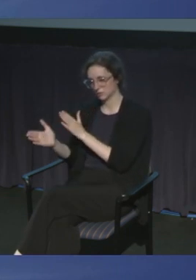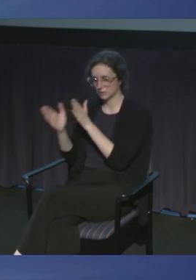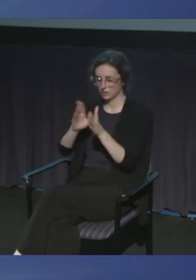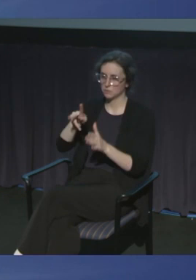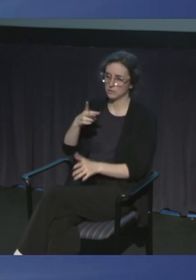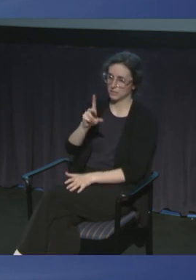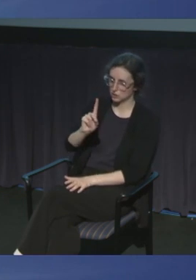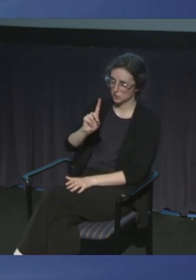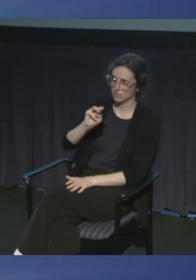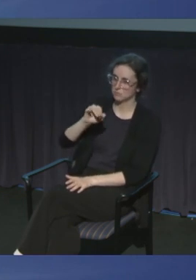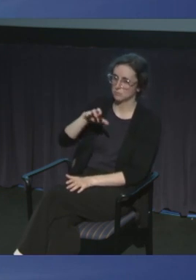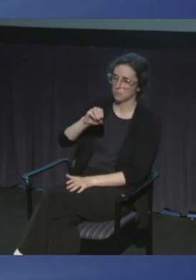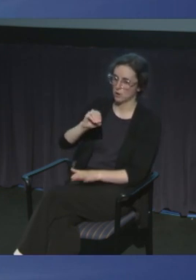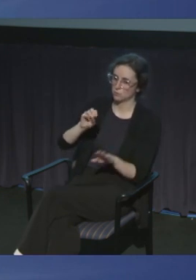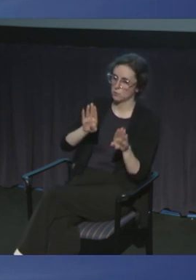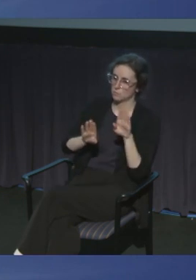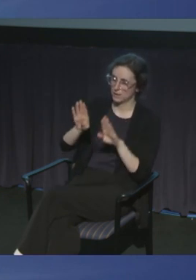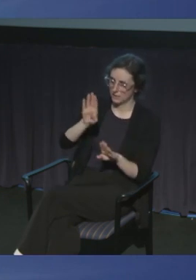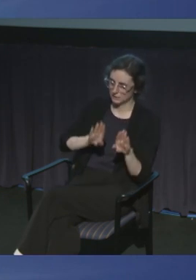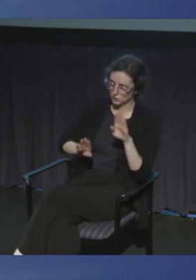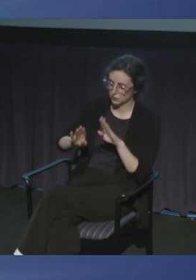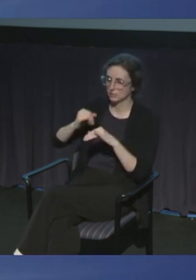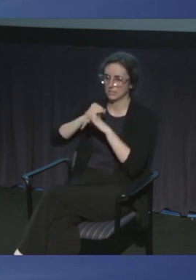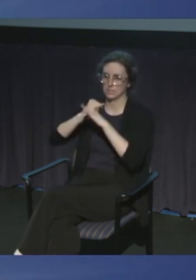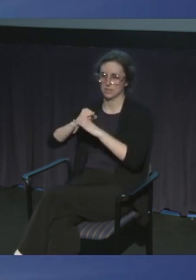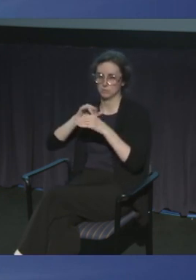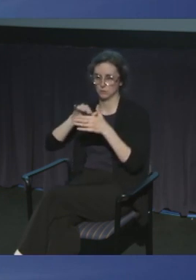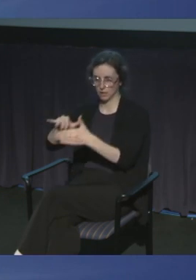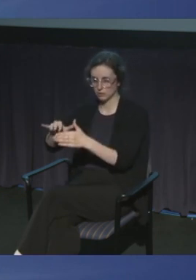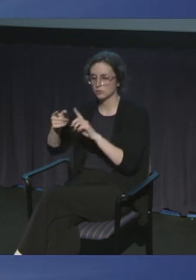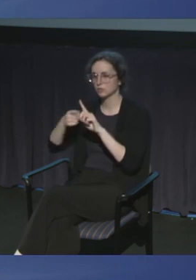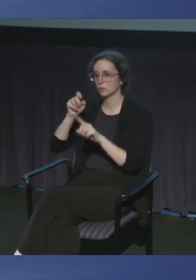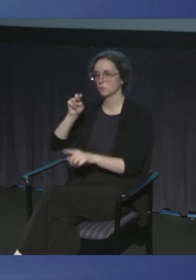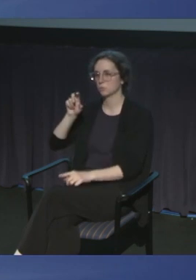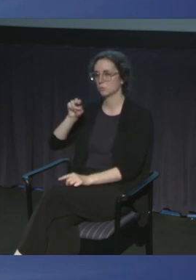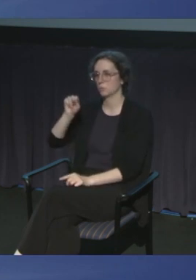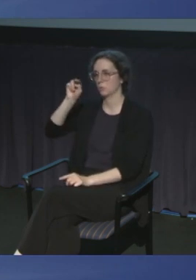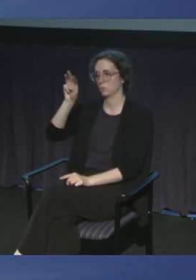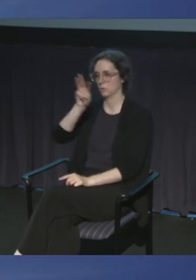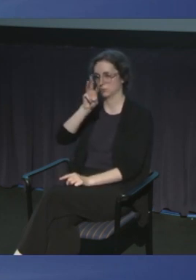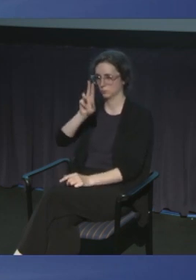BANGKOK THAILAND, SHE CAME TO THE UNITED STATES AND STUDIED